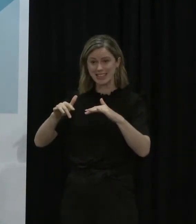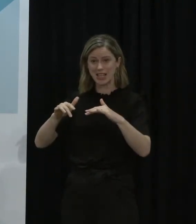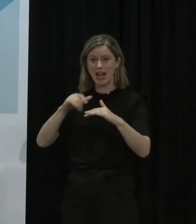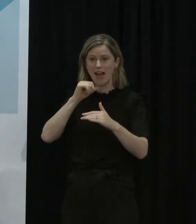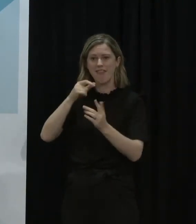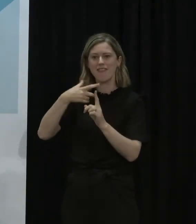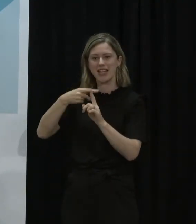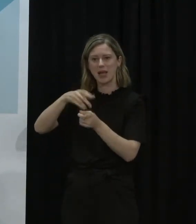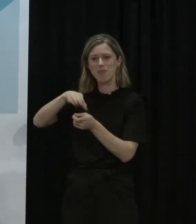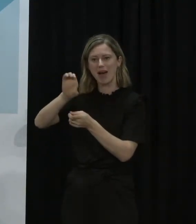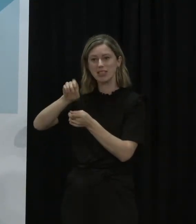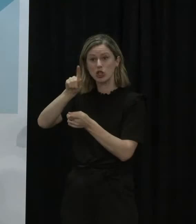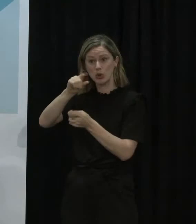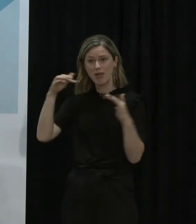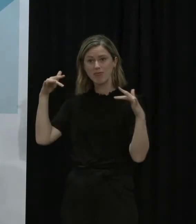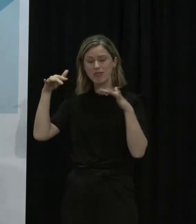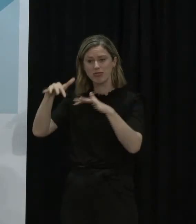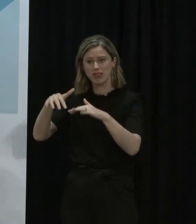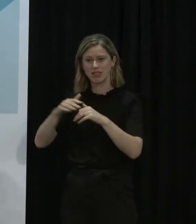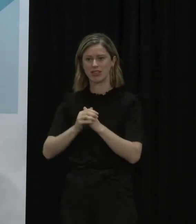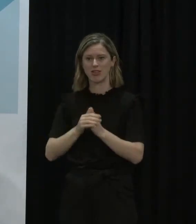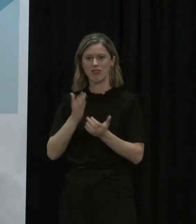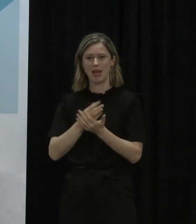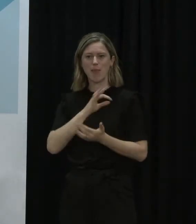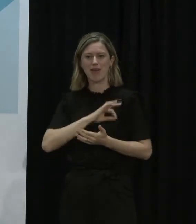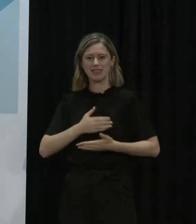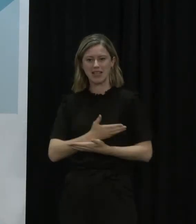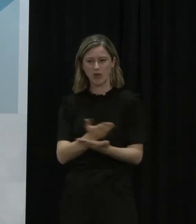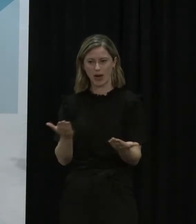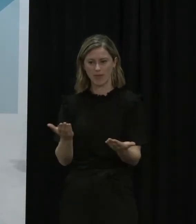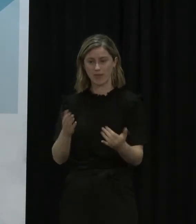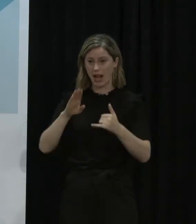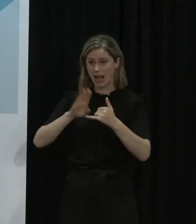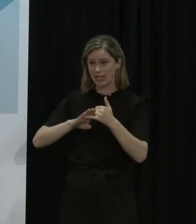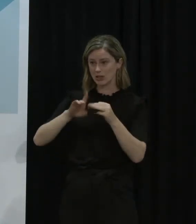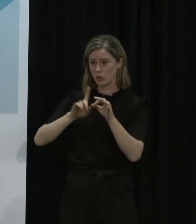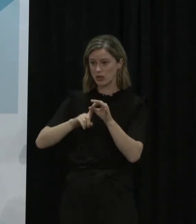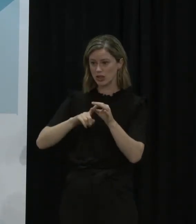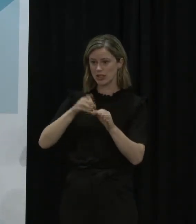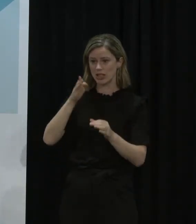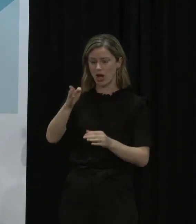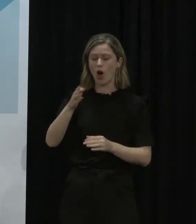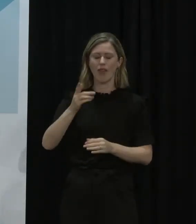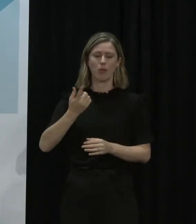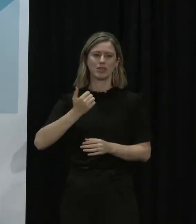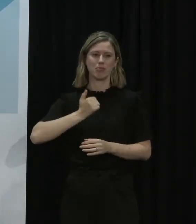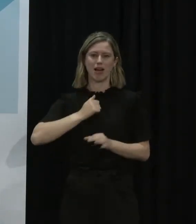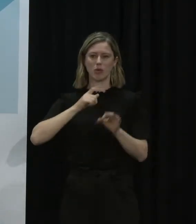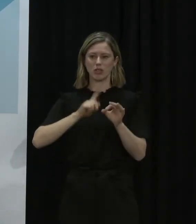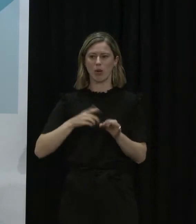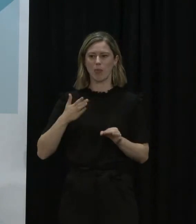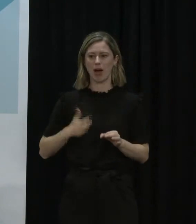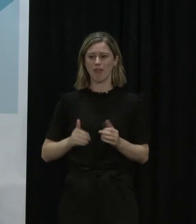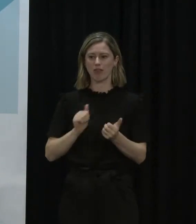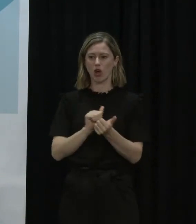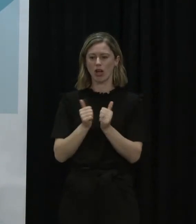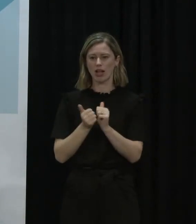with vaccine passes you can move back to gatherings again. So it does actually offer more. It is fair to say that there is